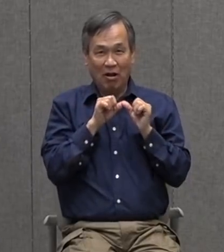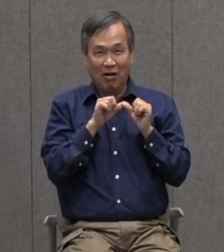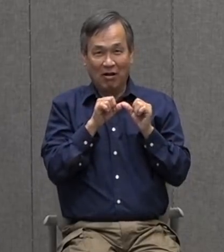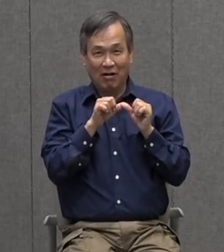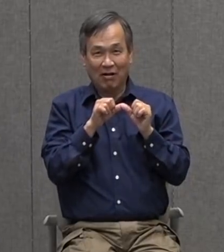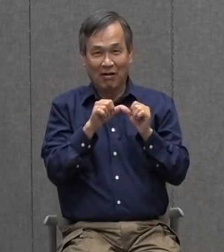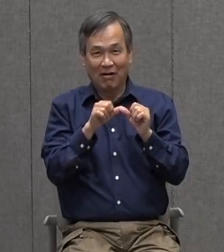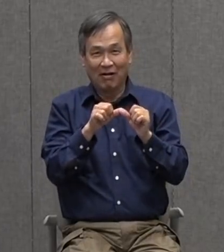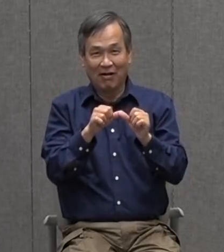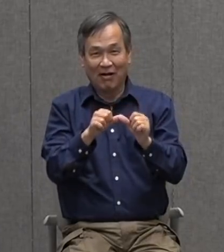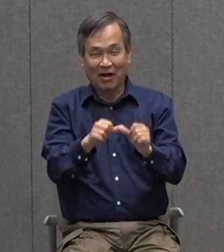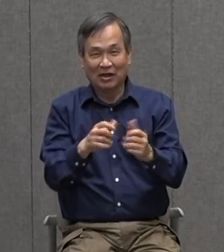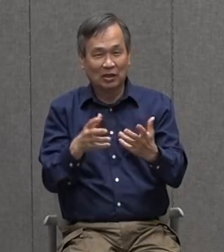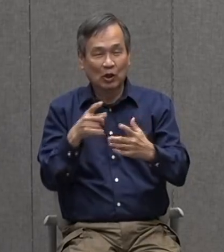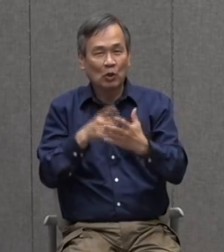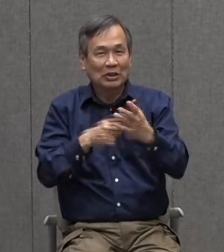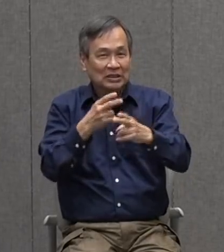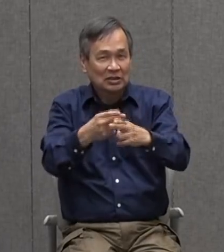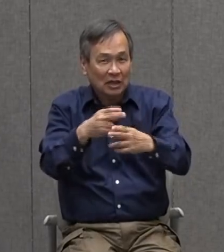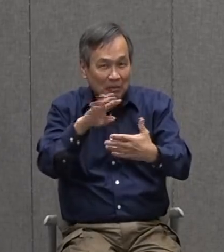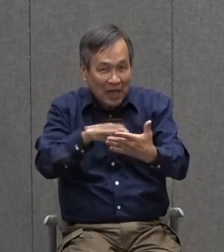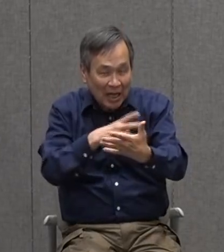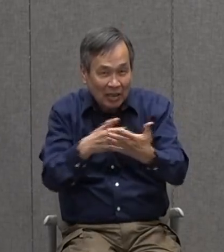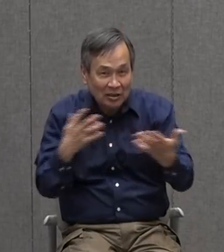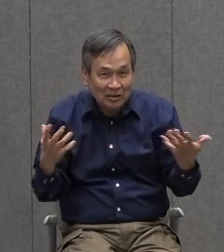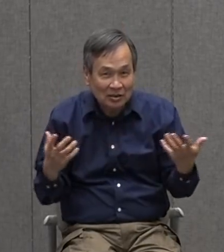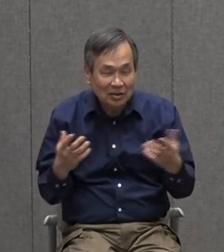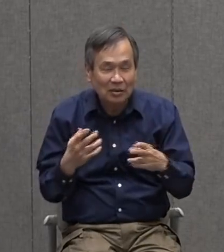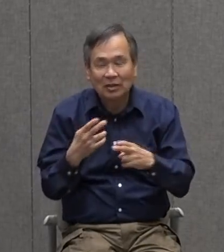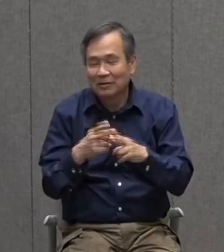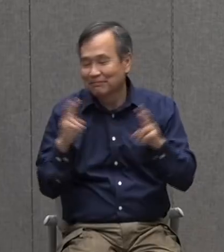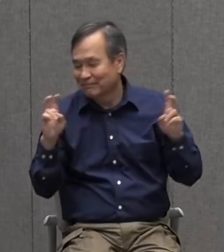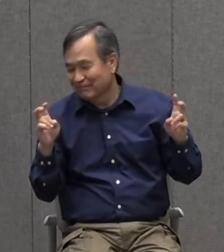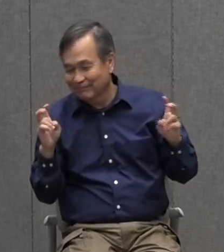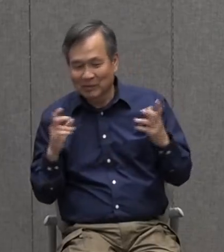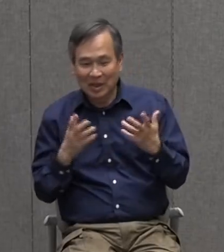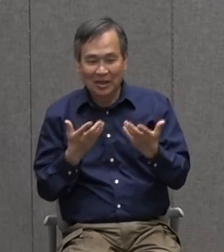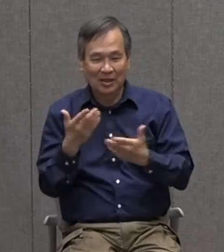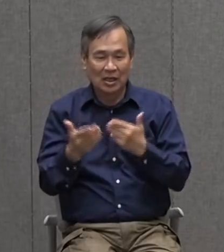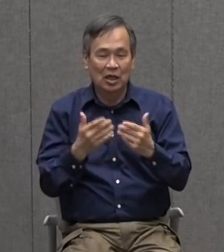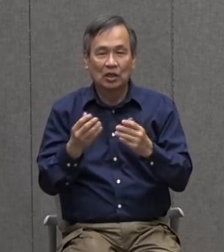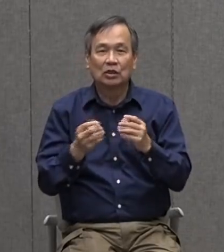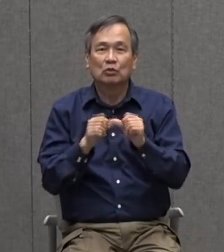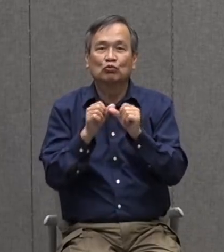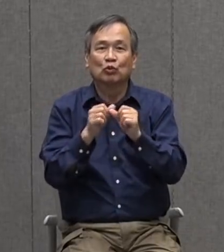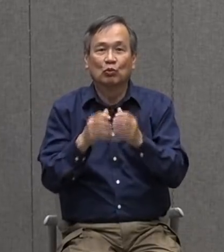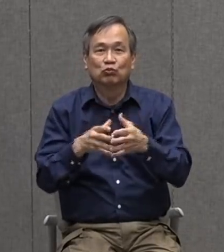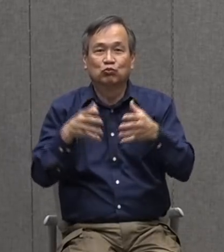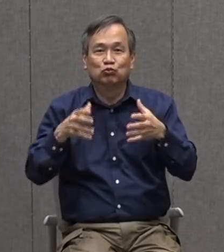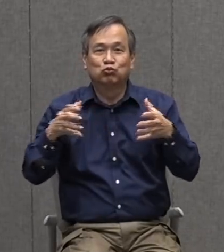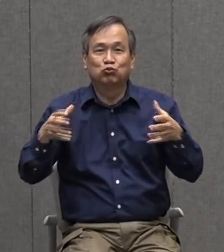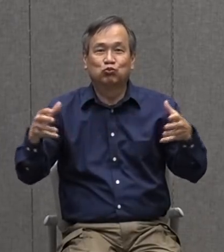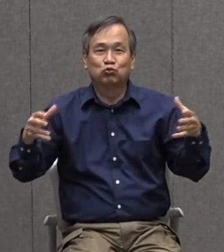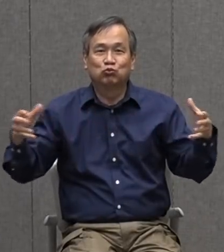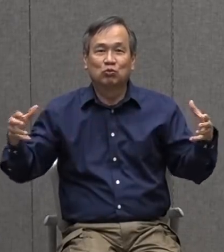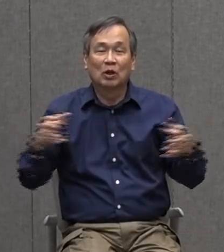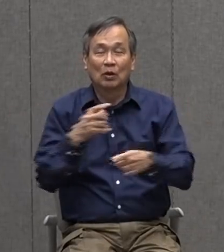This and what kind of pattern is it? Right it's, this pattern is continuing to grow. So after the 10th year,